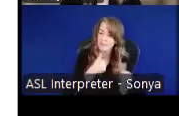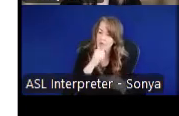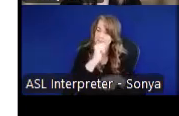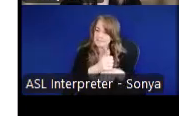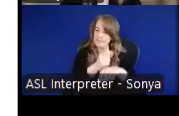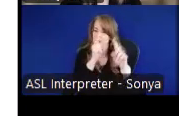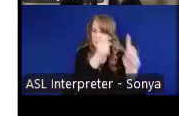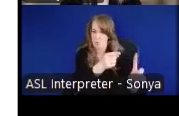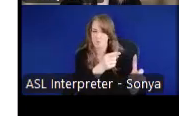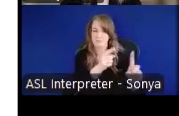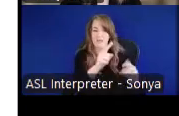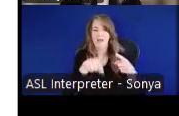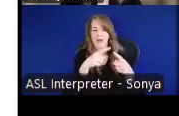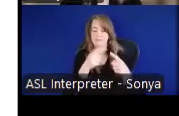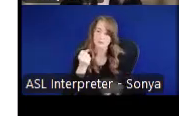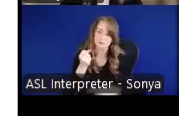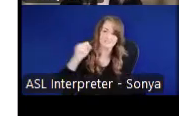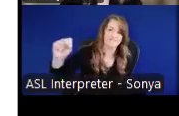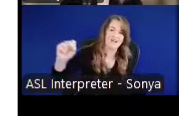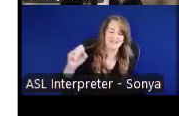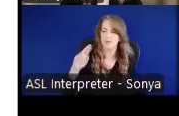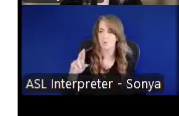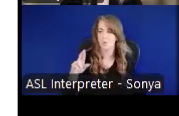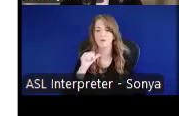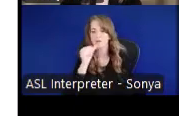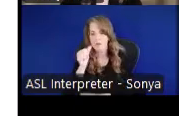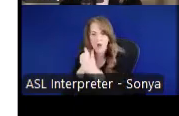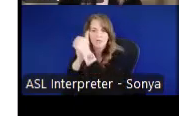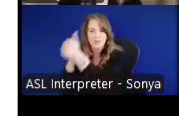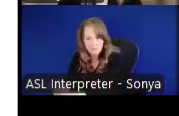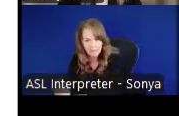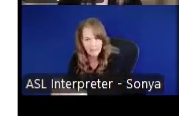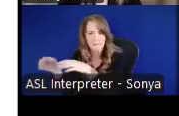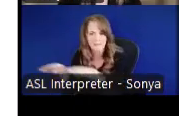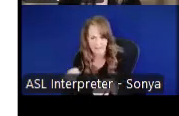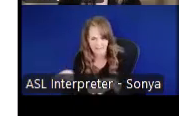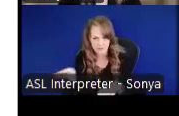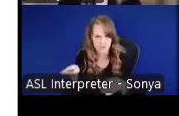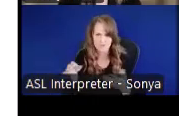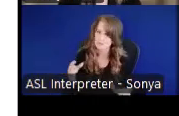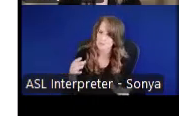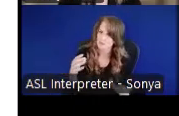non compliant behavior, that it's not really realistic of us